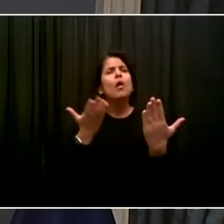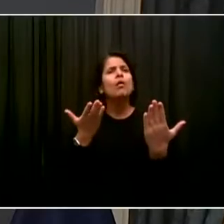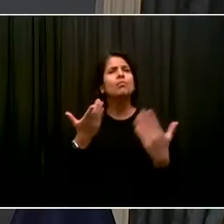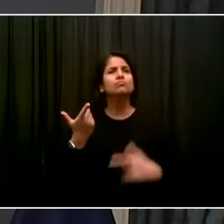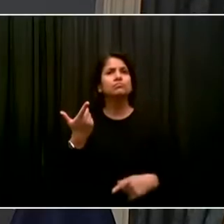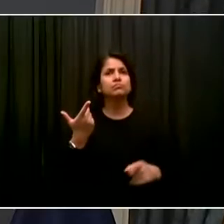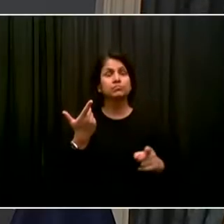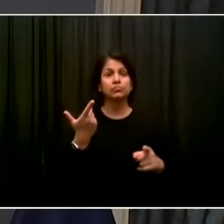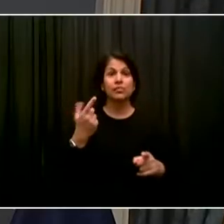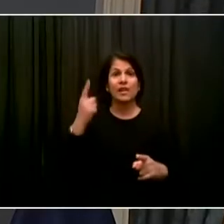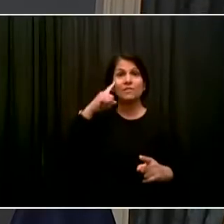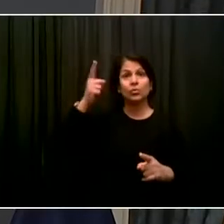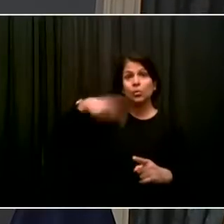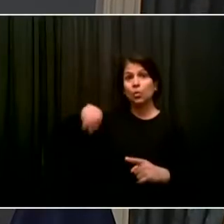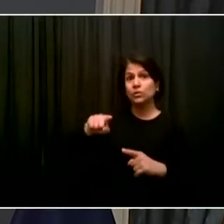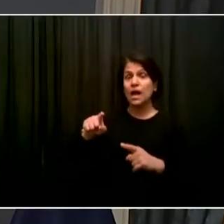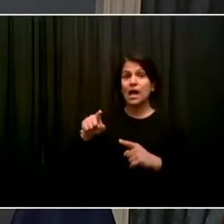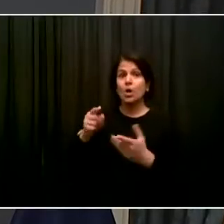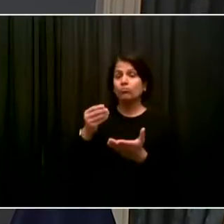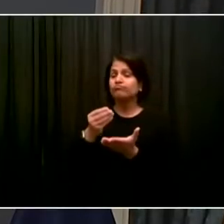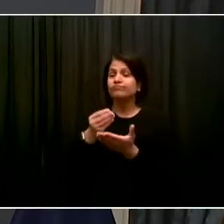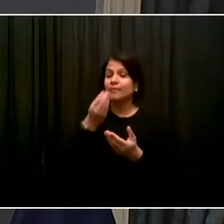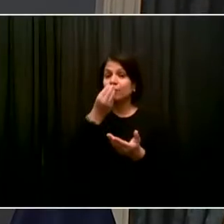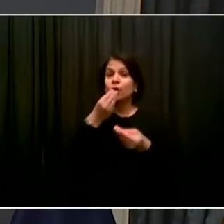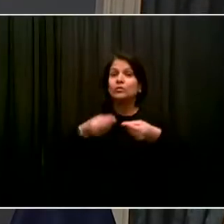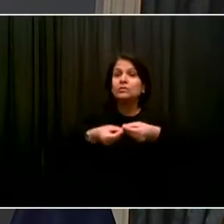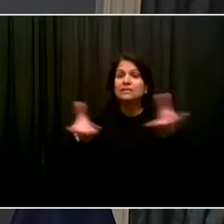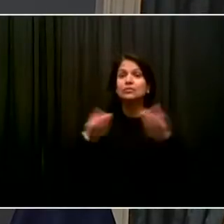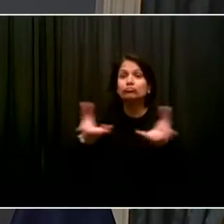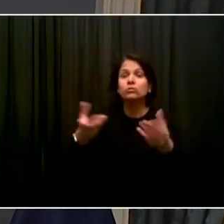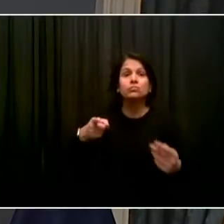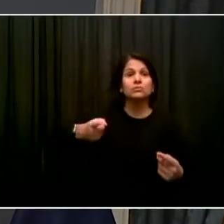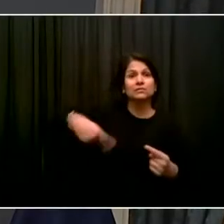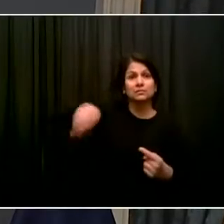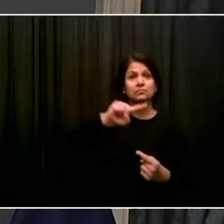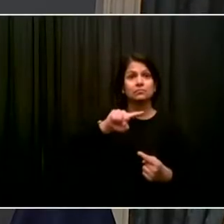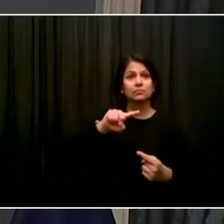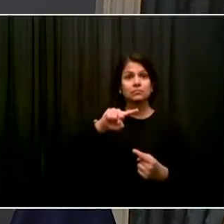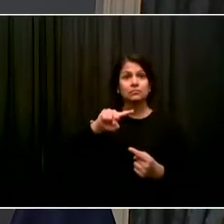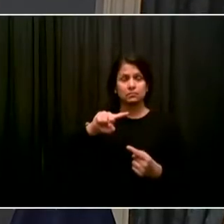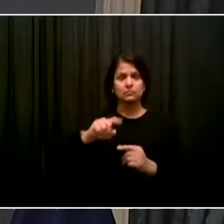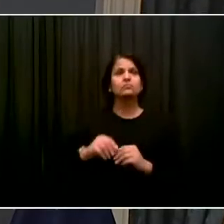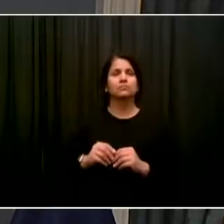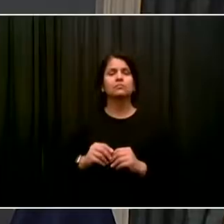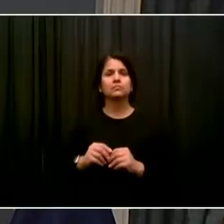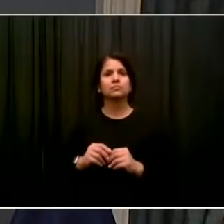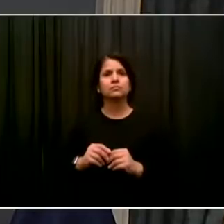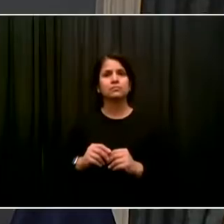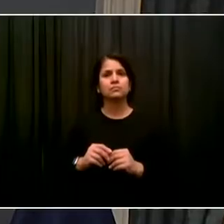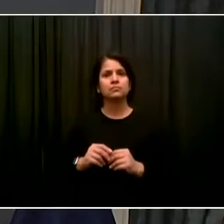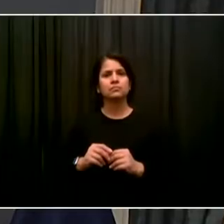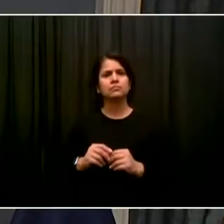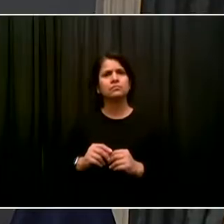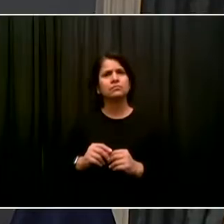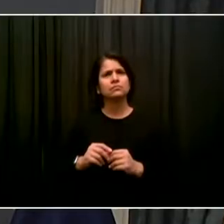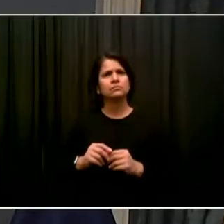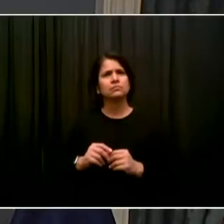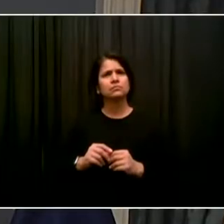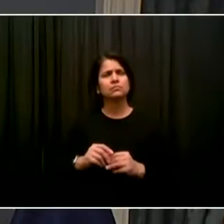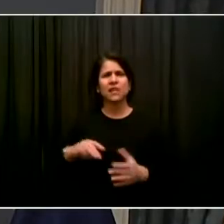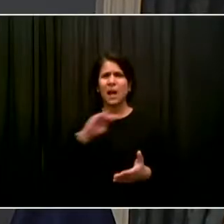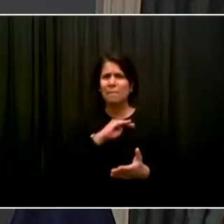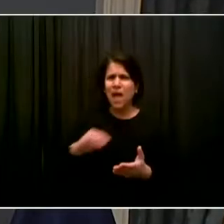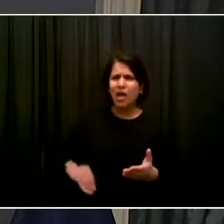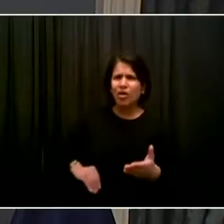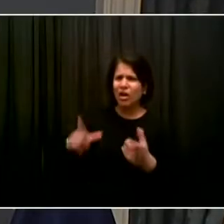HAVE YOU BEEN THINKING ABOUT